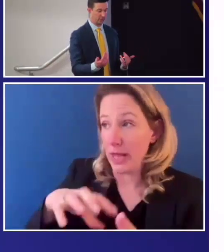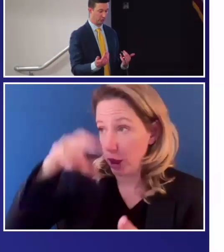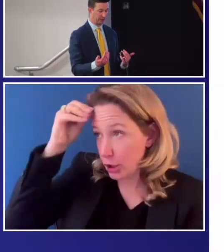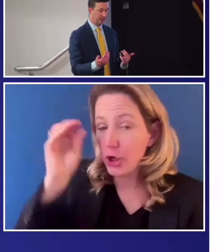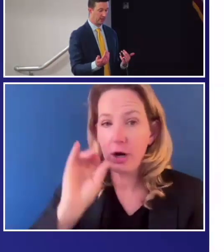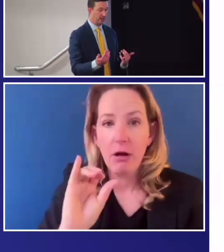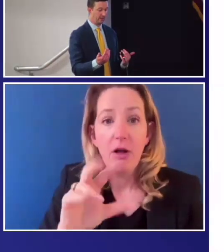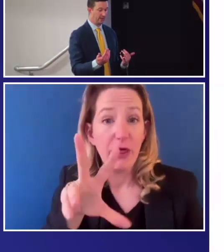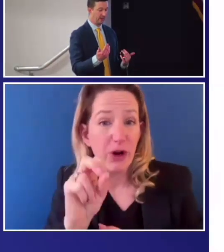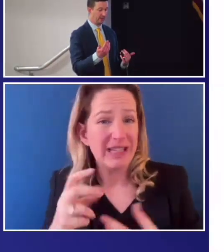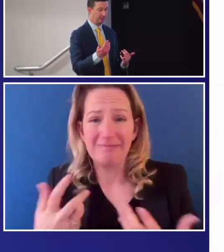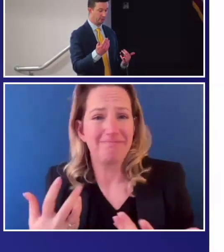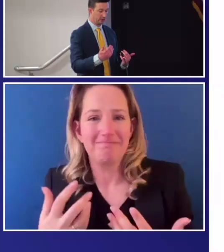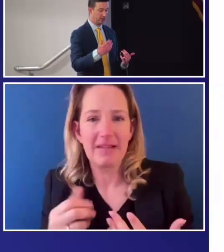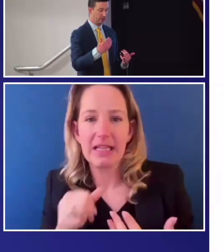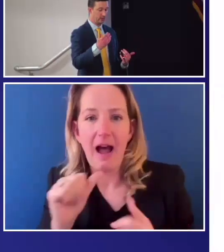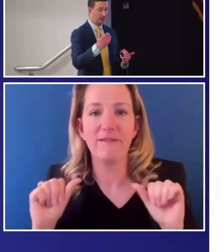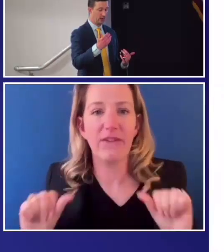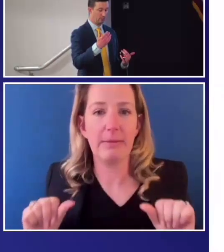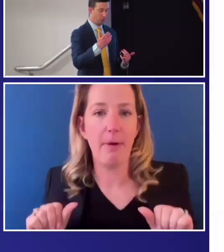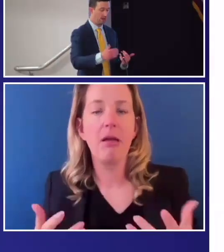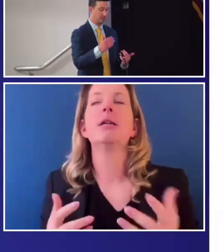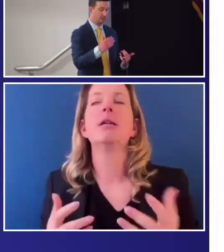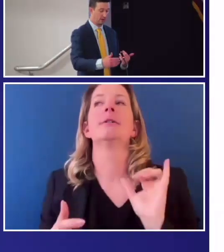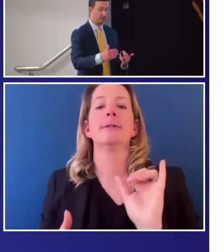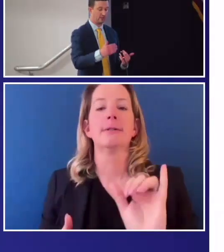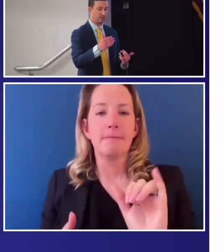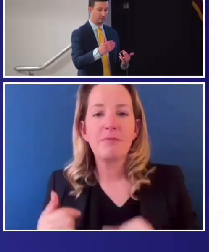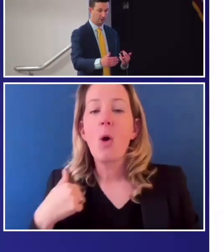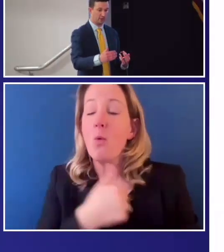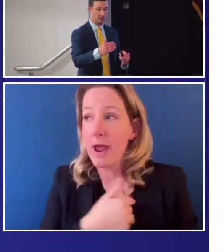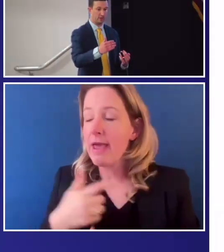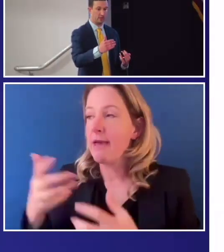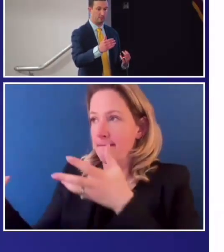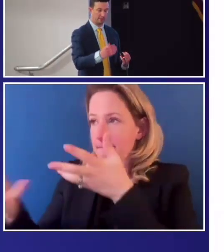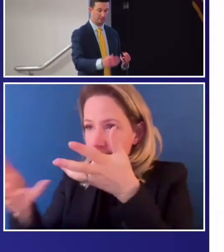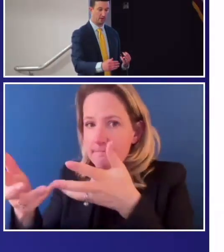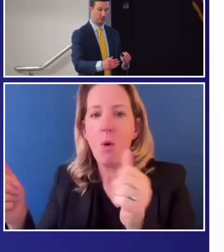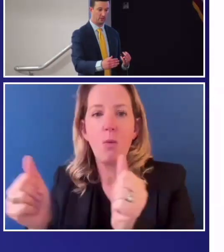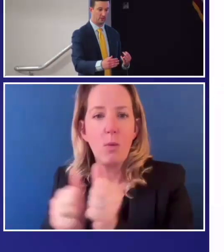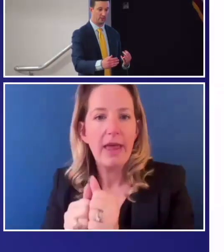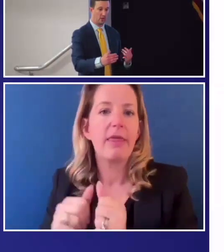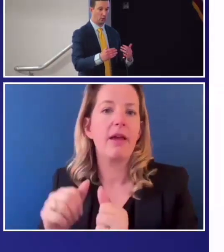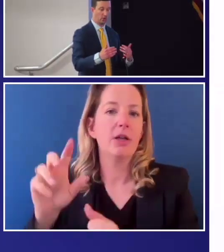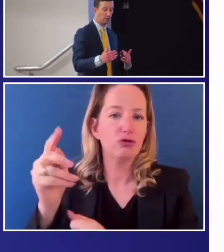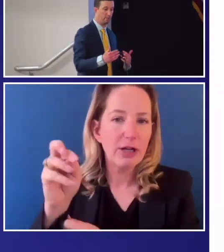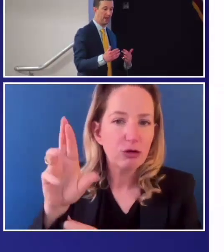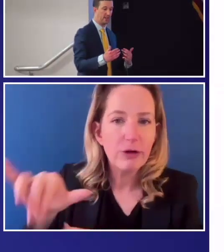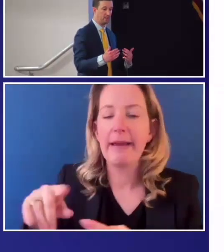Treasury, they have really robust privacy suppression methodologies where if we pass